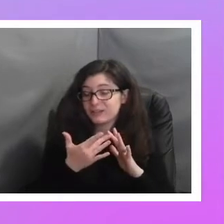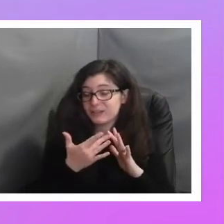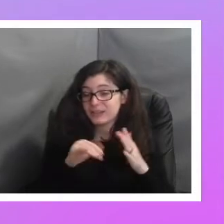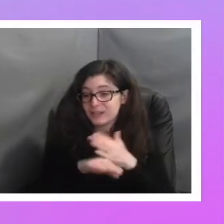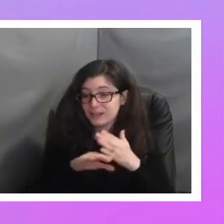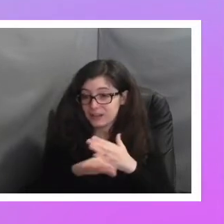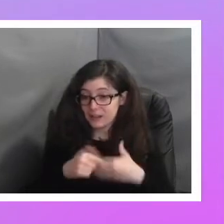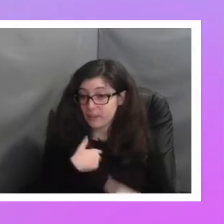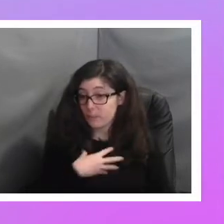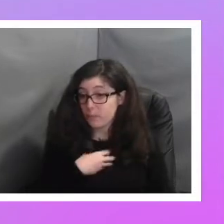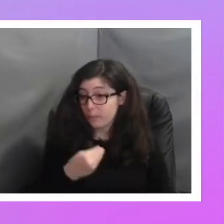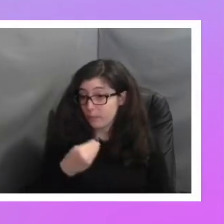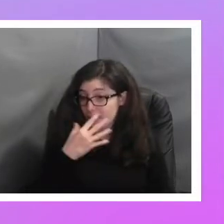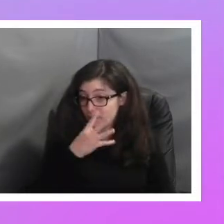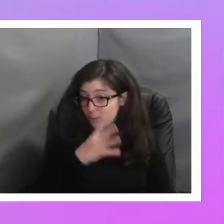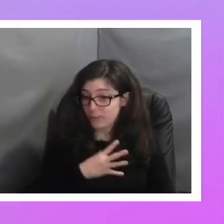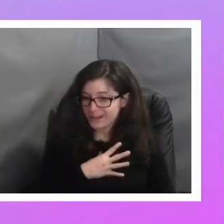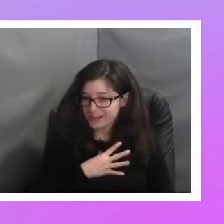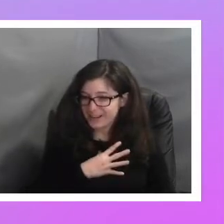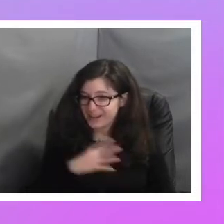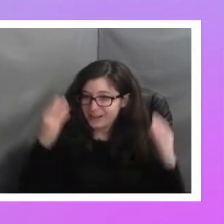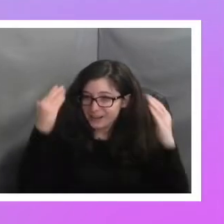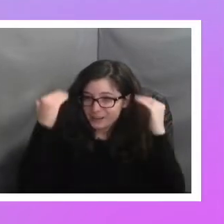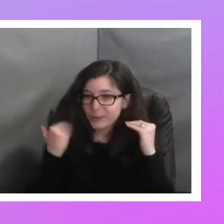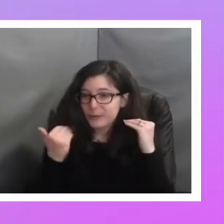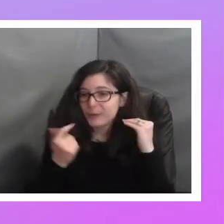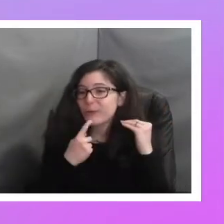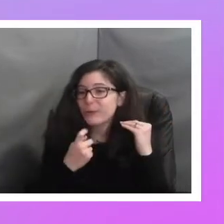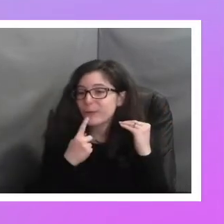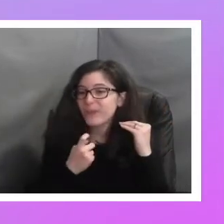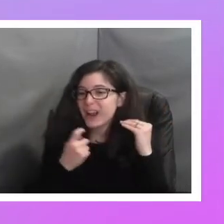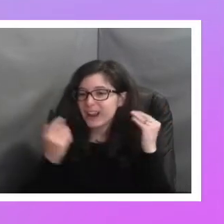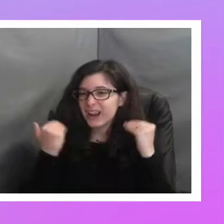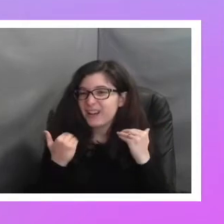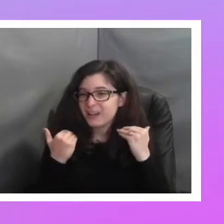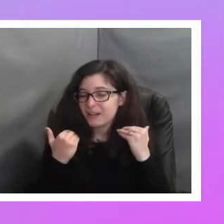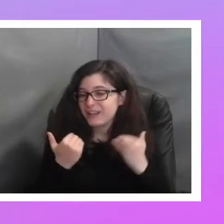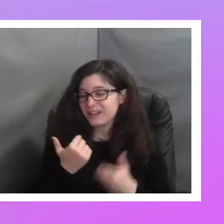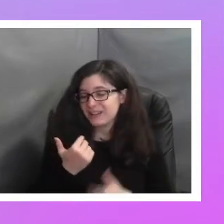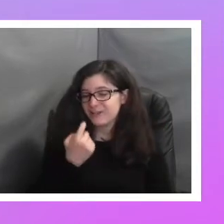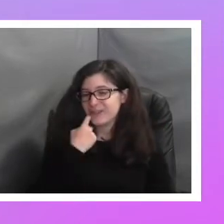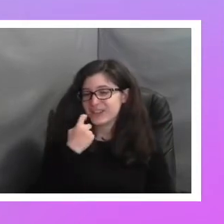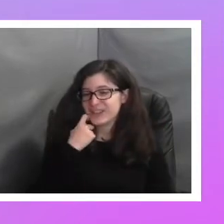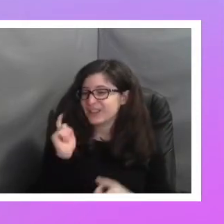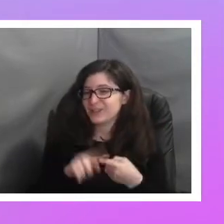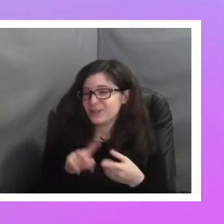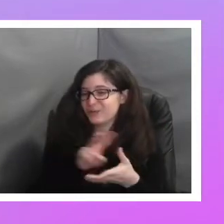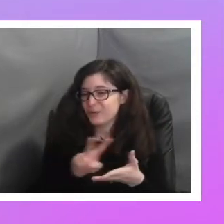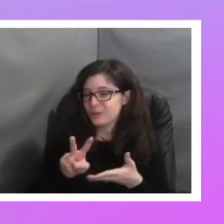I had pandemic hair until about two weeks ago when I cut off about eight inches of it. I'm wearing a blue jacket